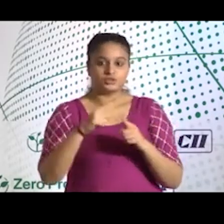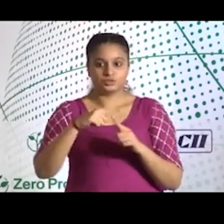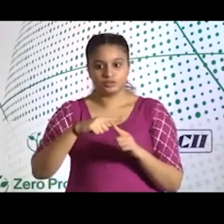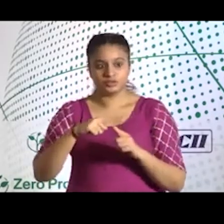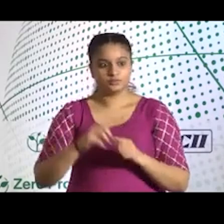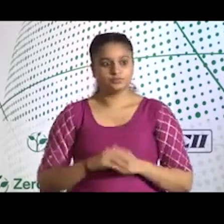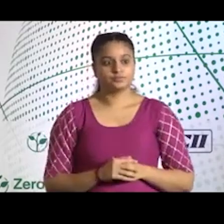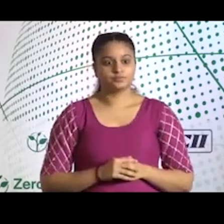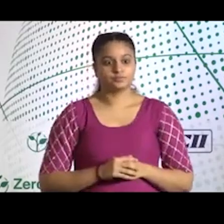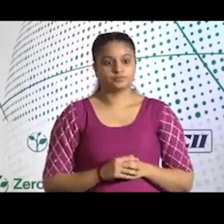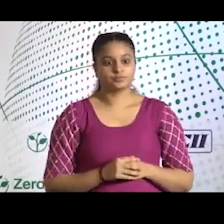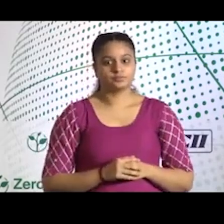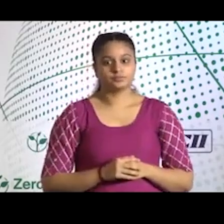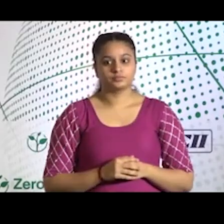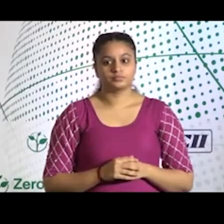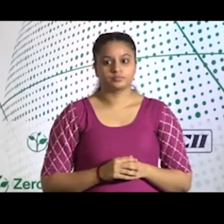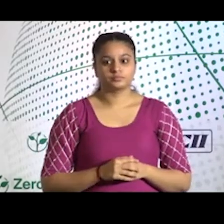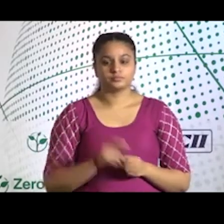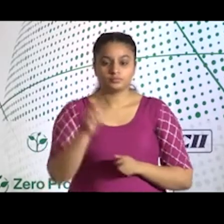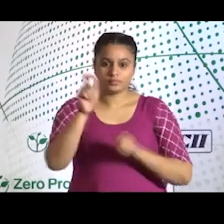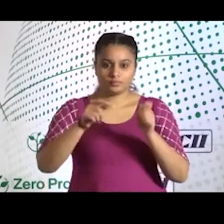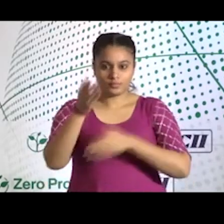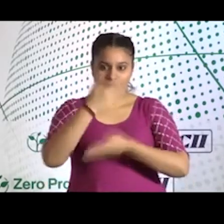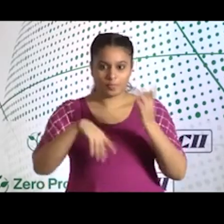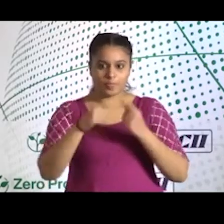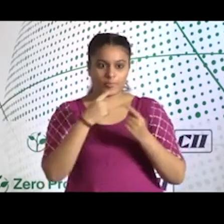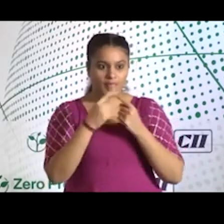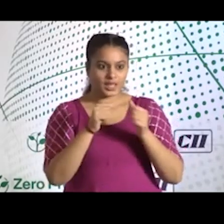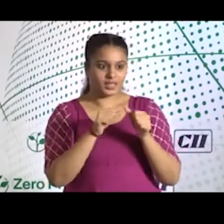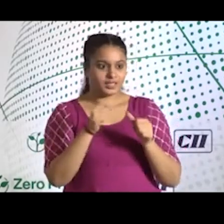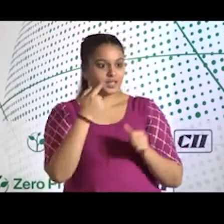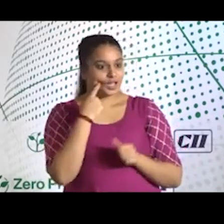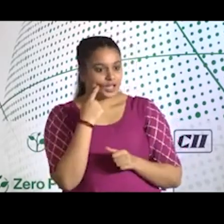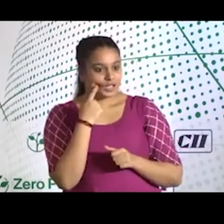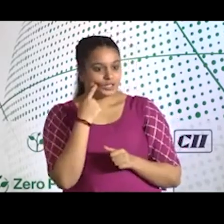You know, the fact that everyone's talking about EAI and with the widening space,